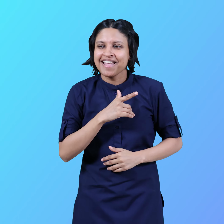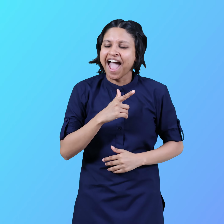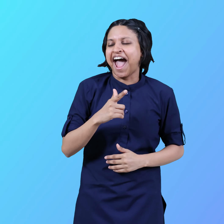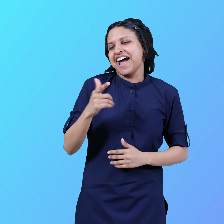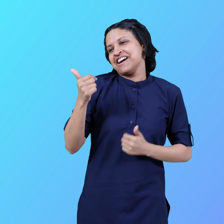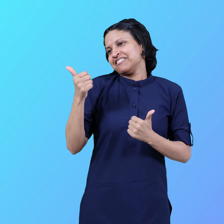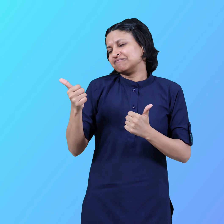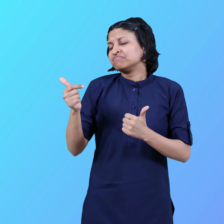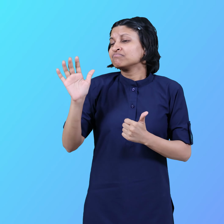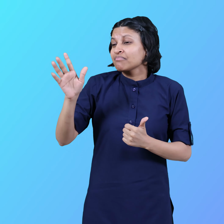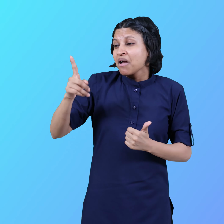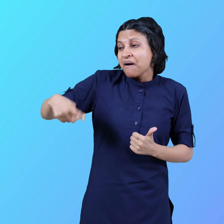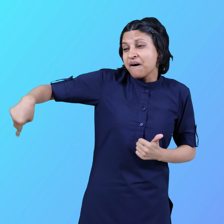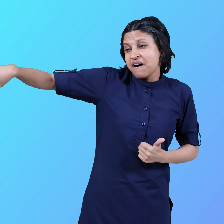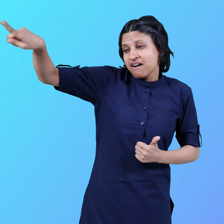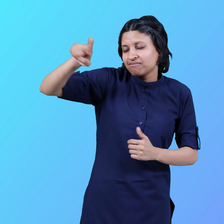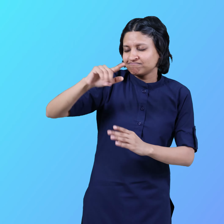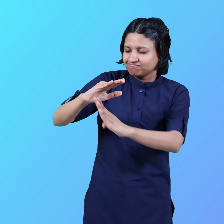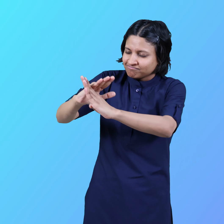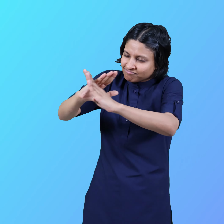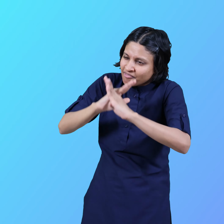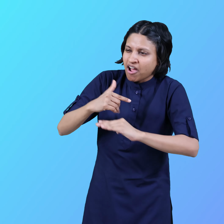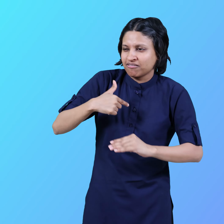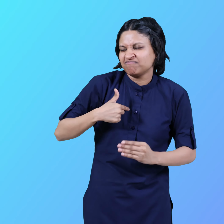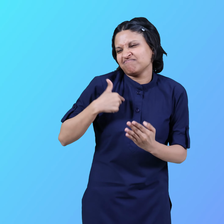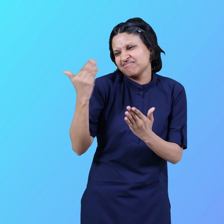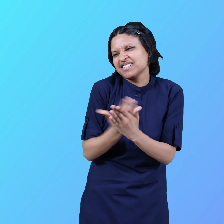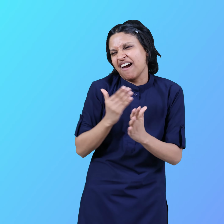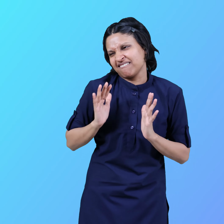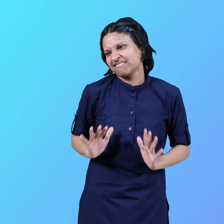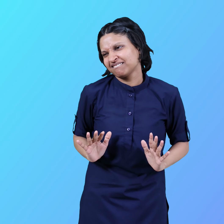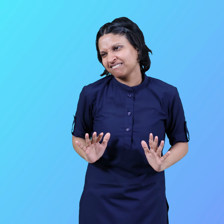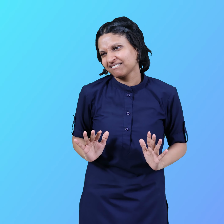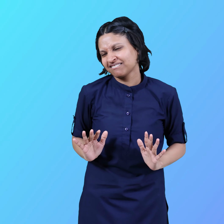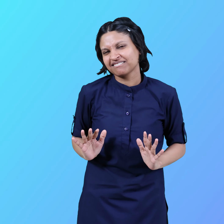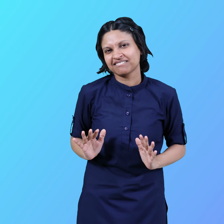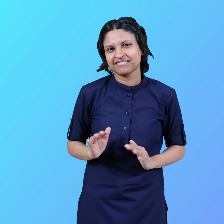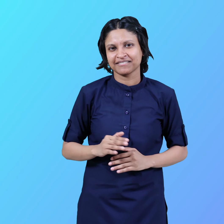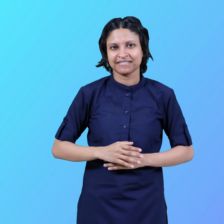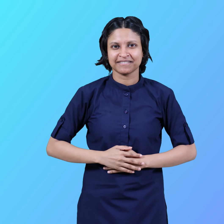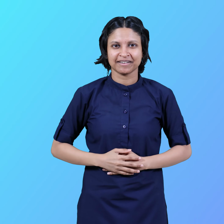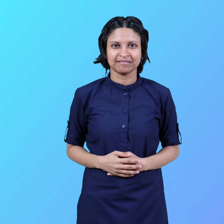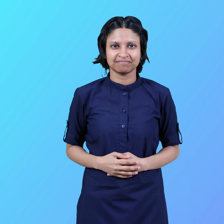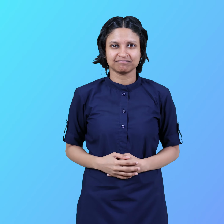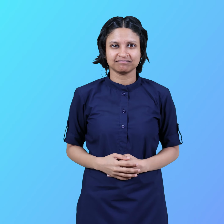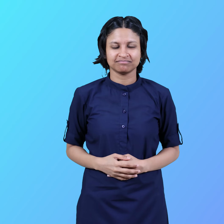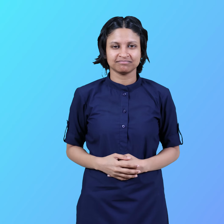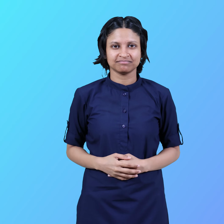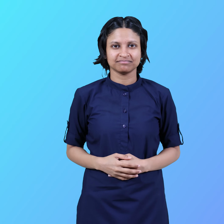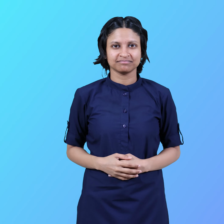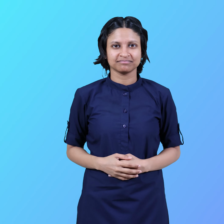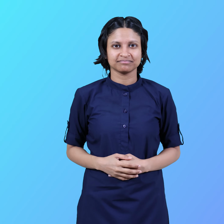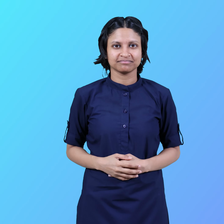Achish said, “Then I will make you my bodyguard from now on.”